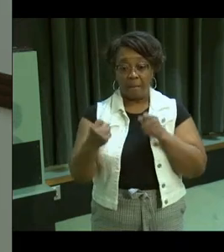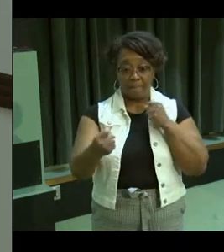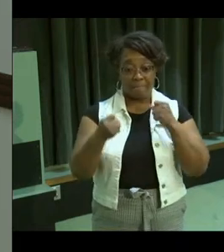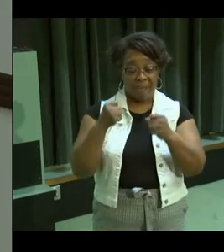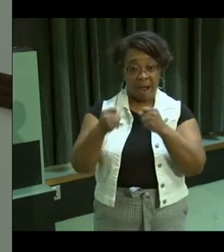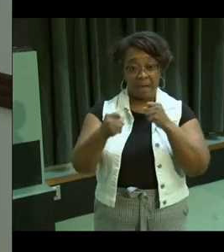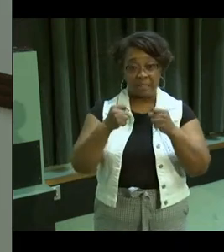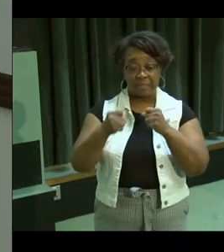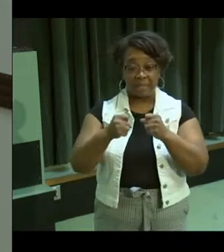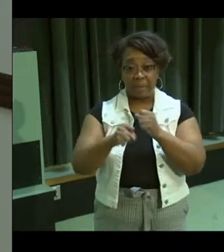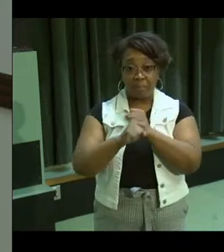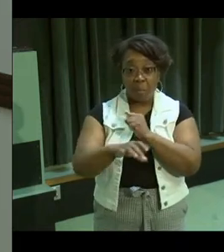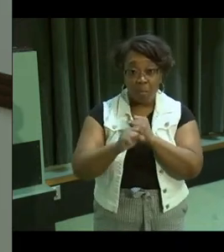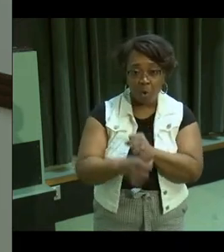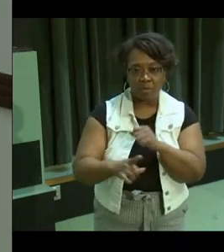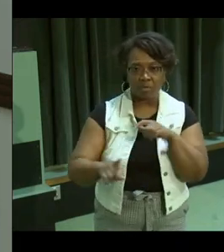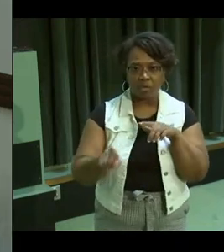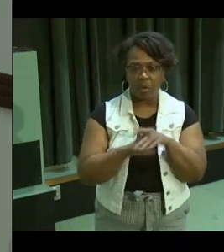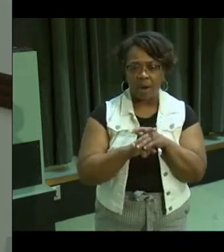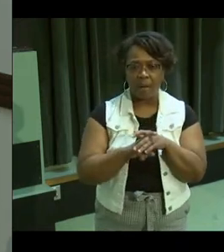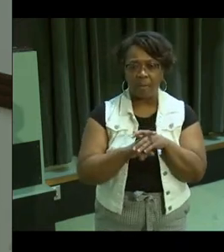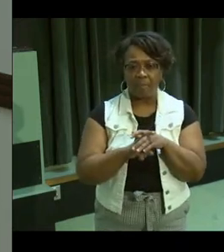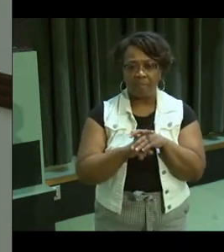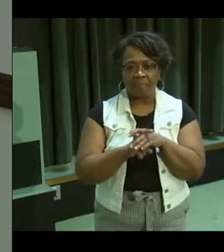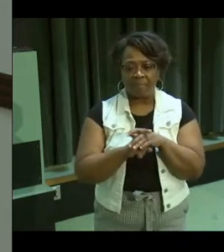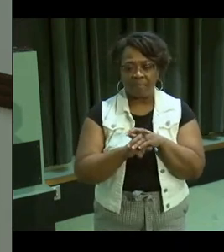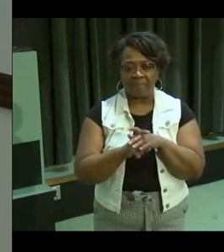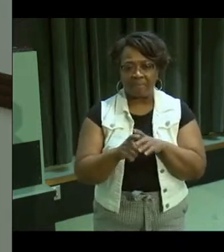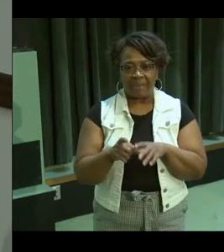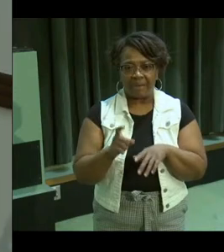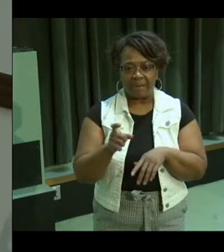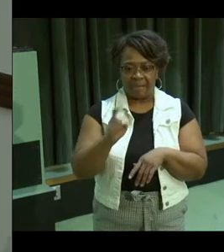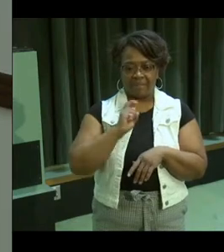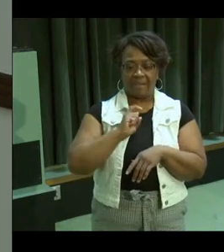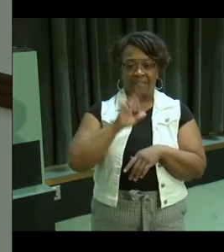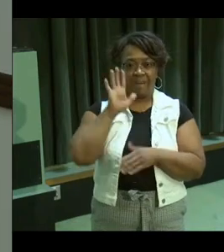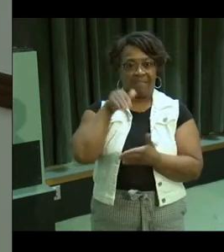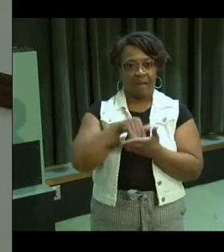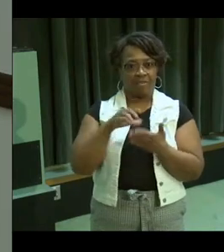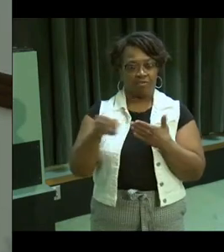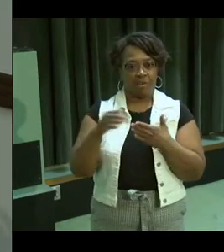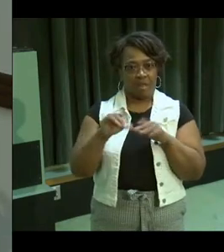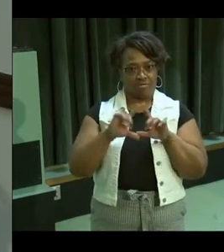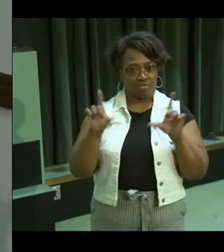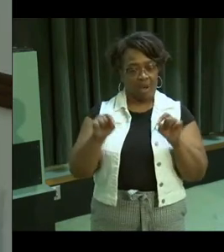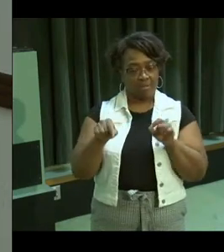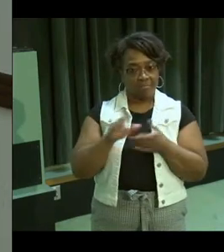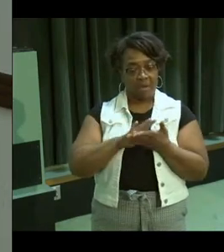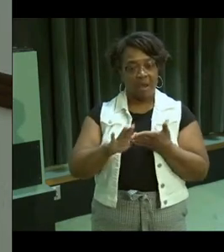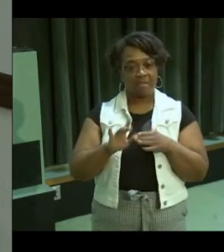up and they have, you know, they're giving us a $5,000